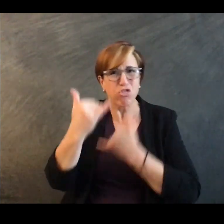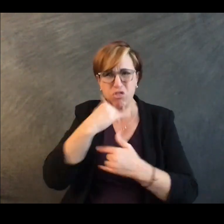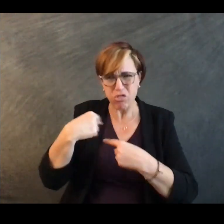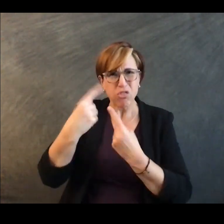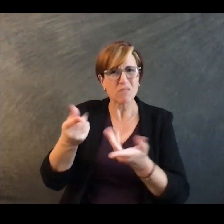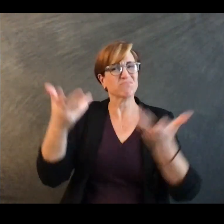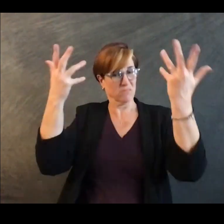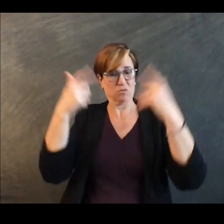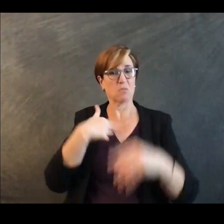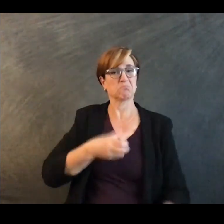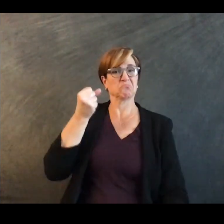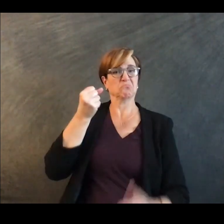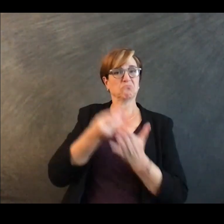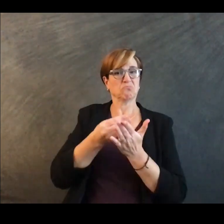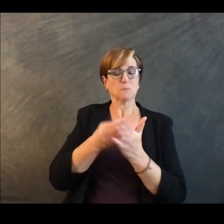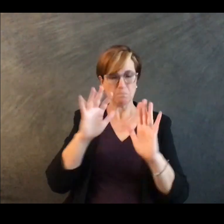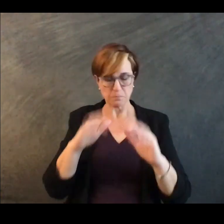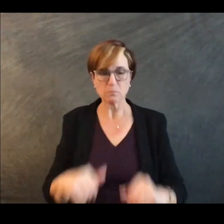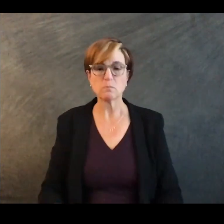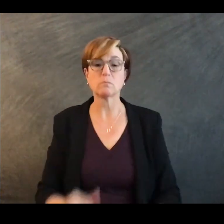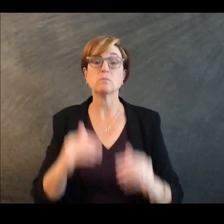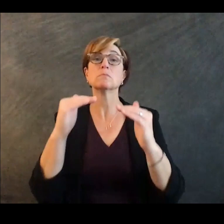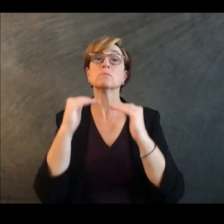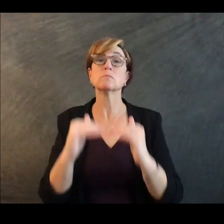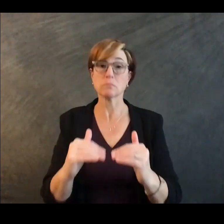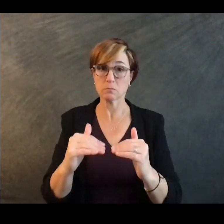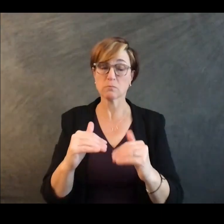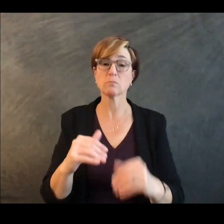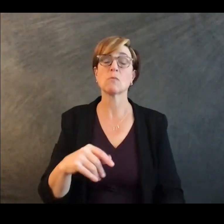of a great national struggle one that requires the shared sacrifice of all